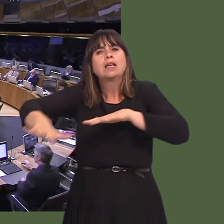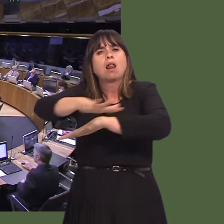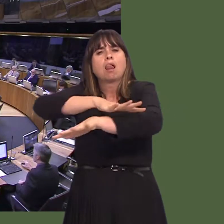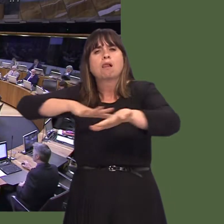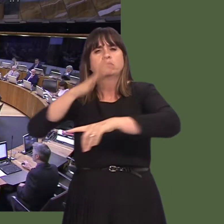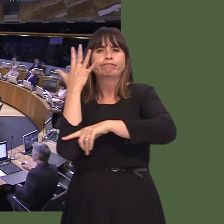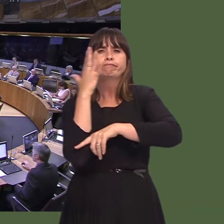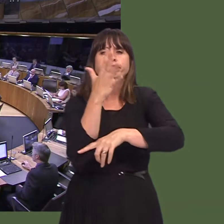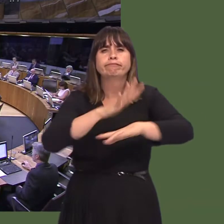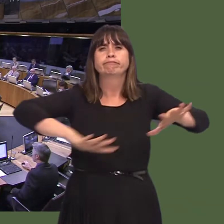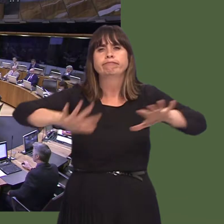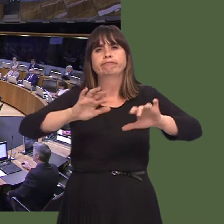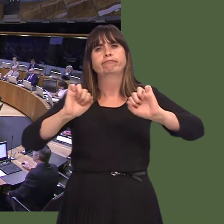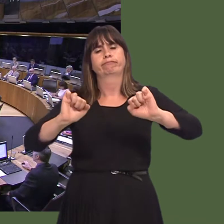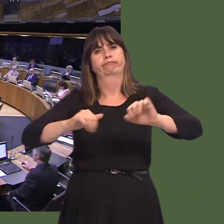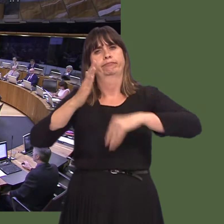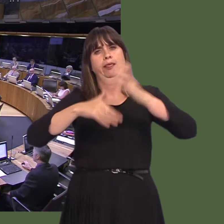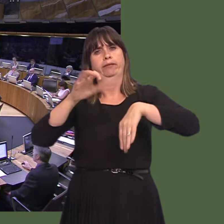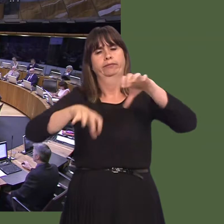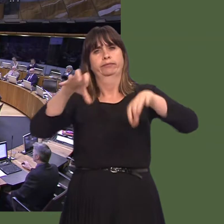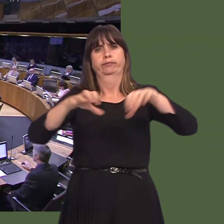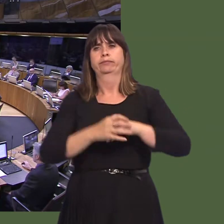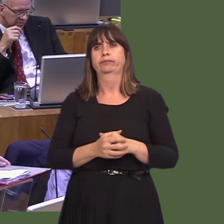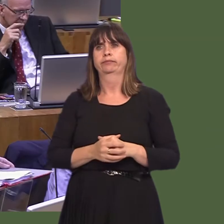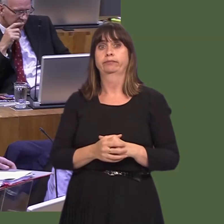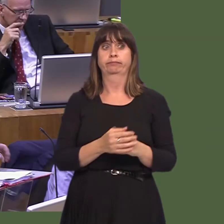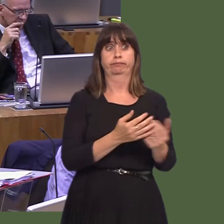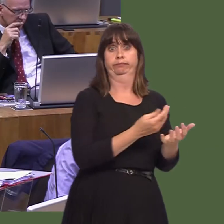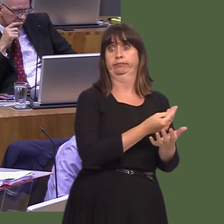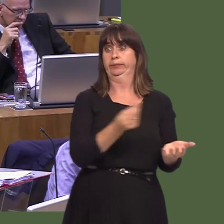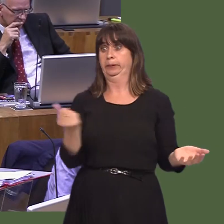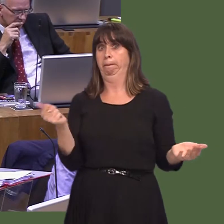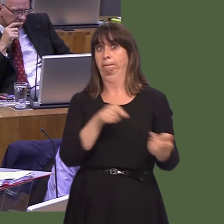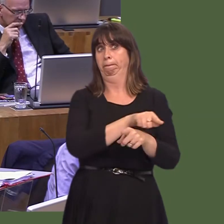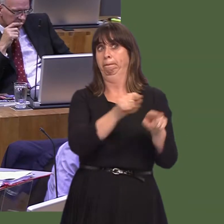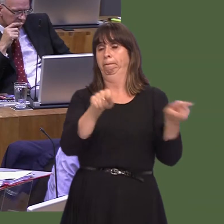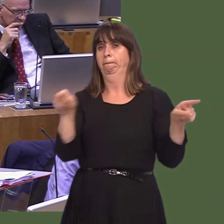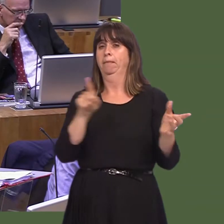The local planning authorities within the South Wales Central region haven't designated green belts in their respective local development plans.